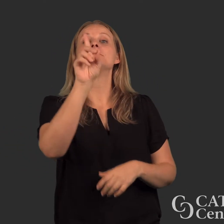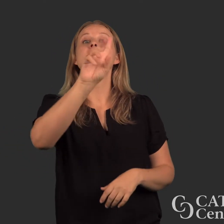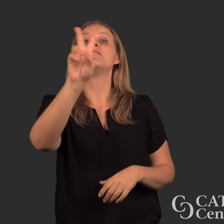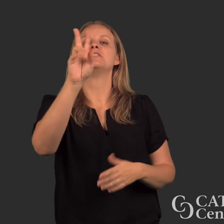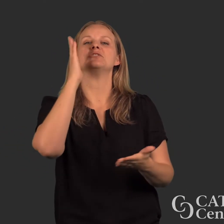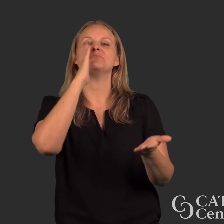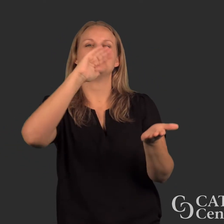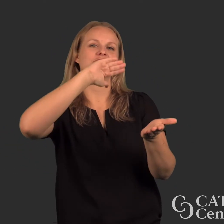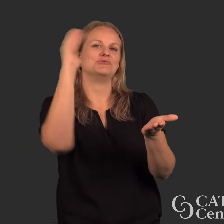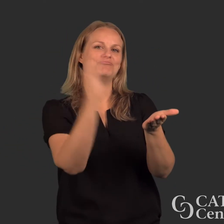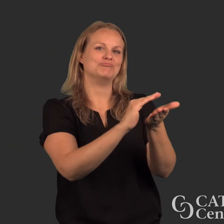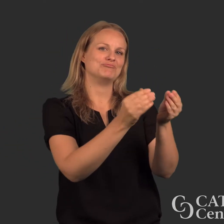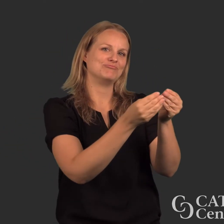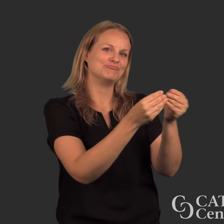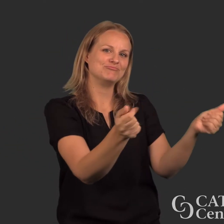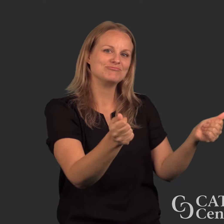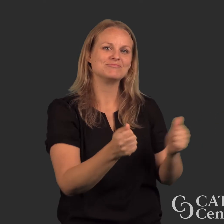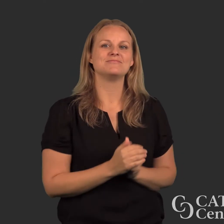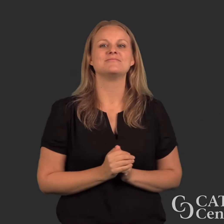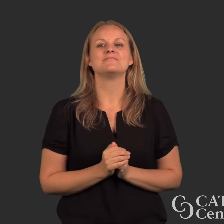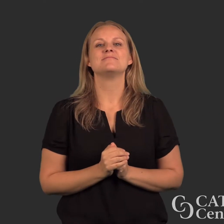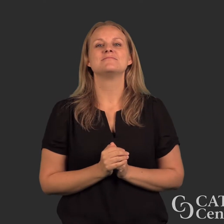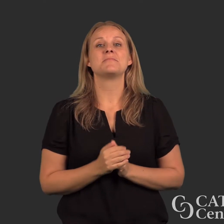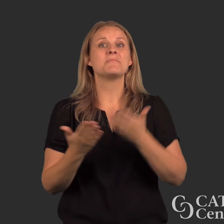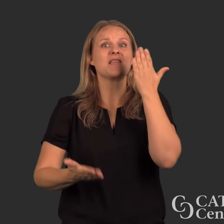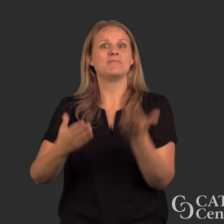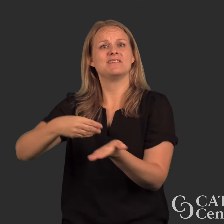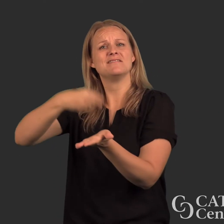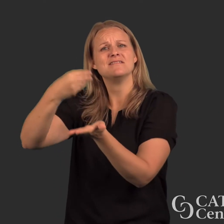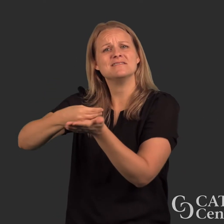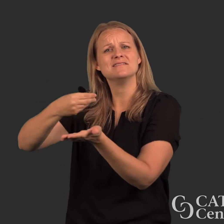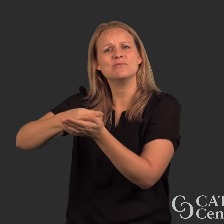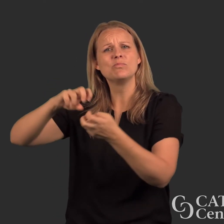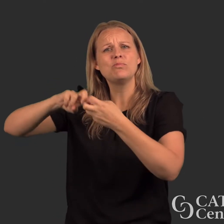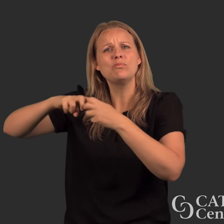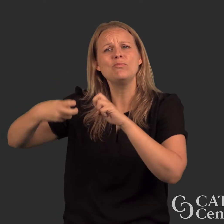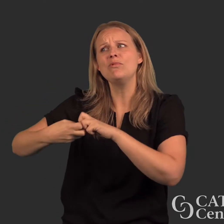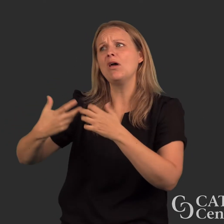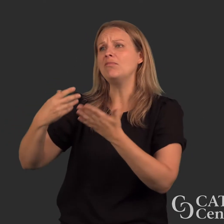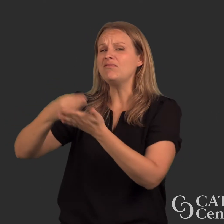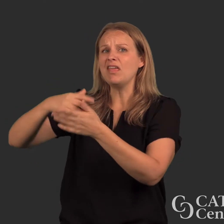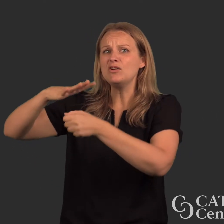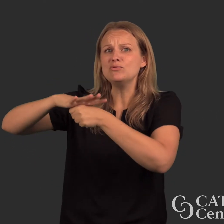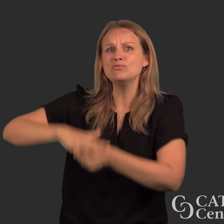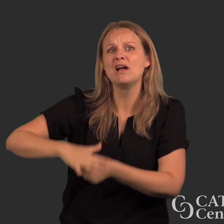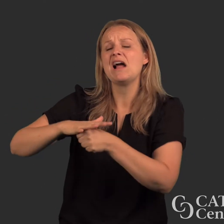which will make the violence stop. Or money/stress/high emotions are the cause,